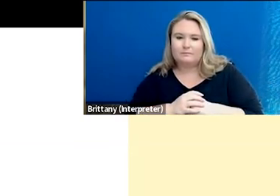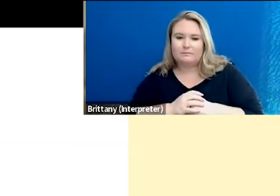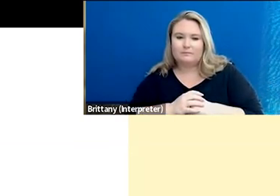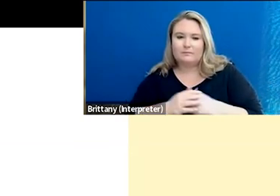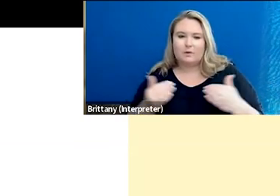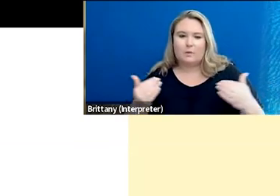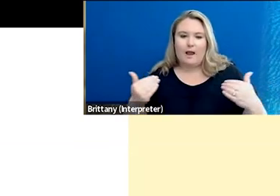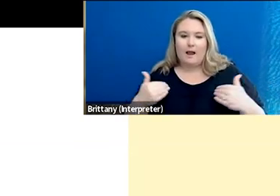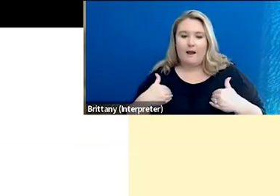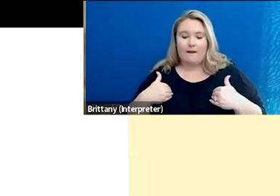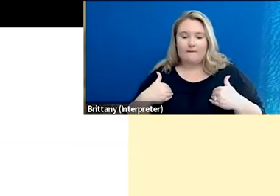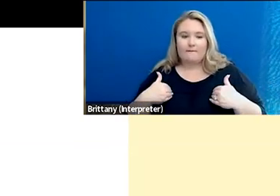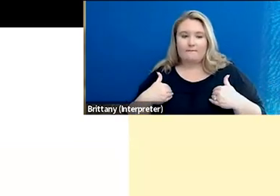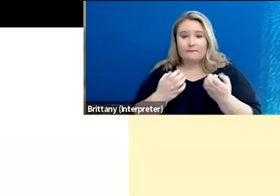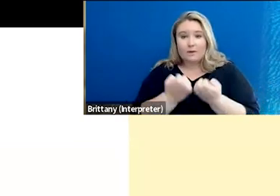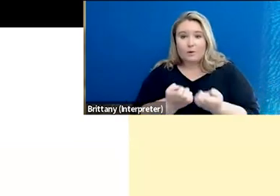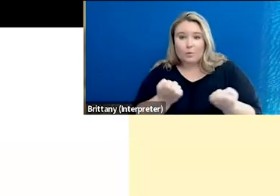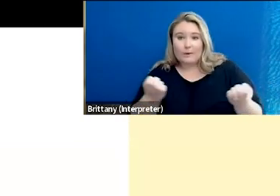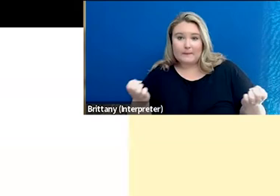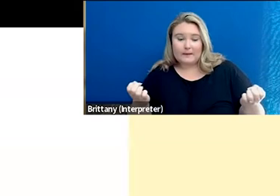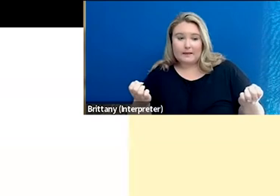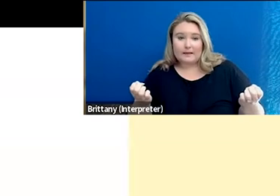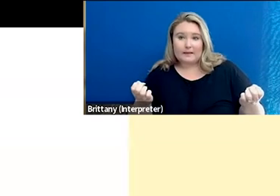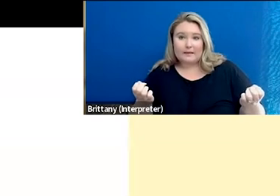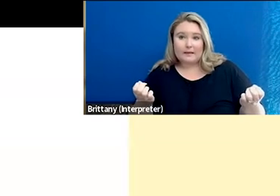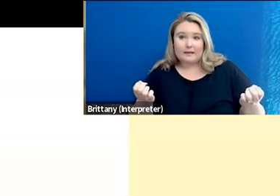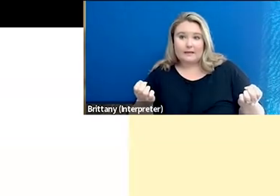that is ability and accessibility friendly,